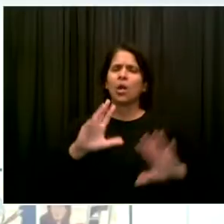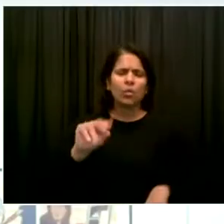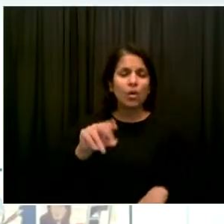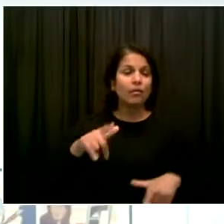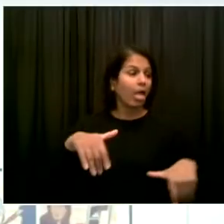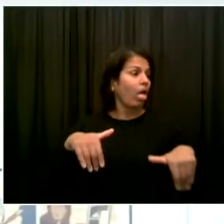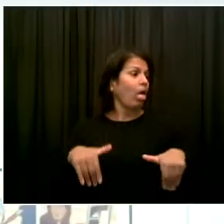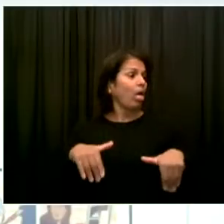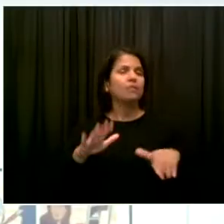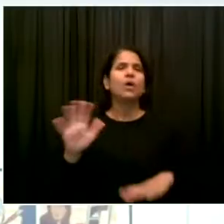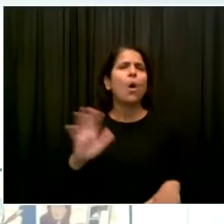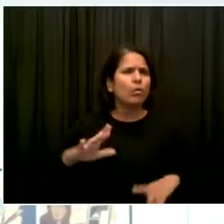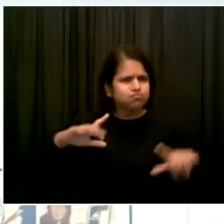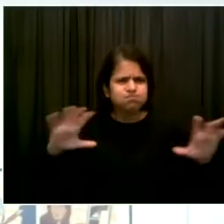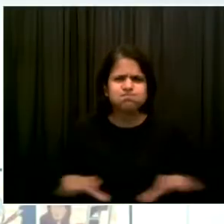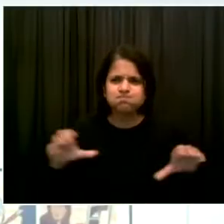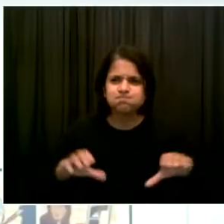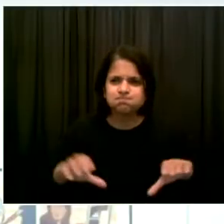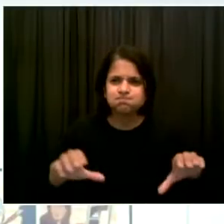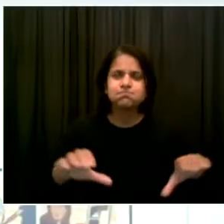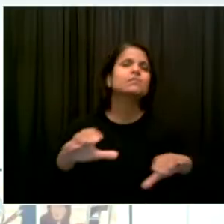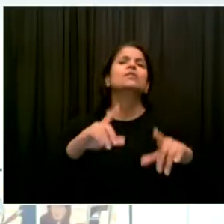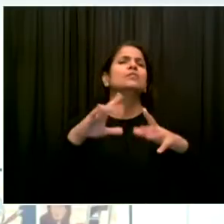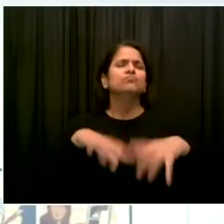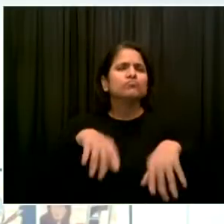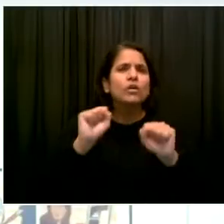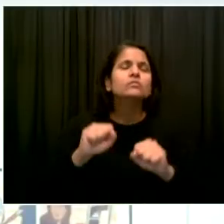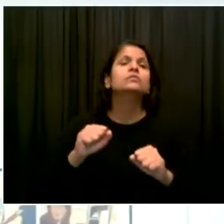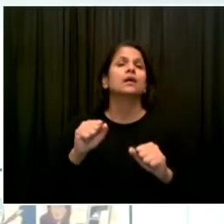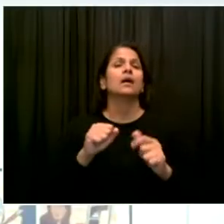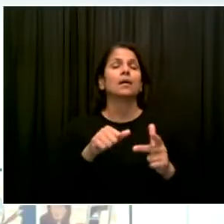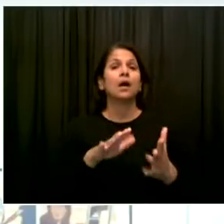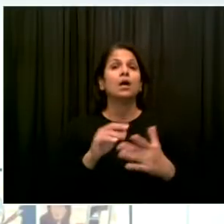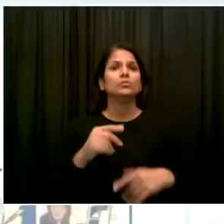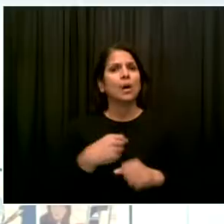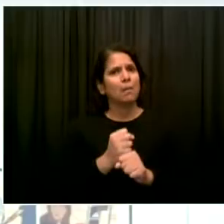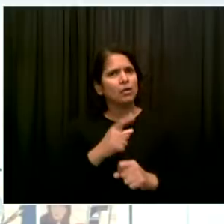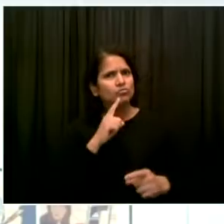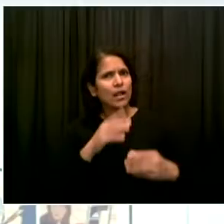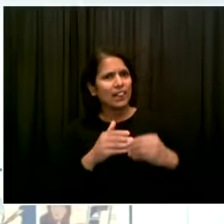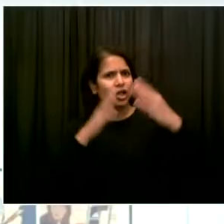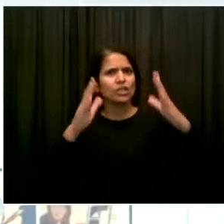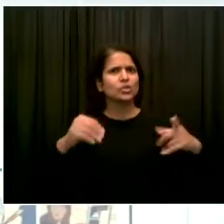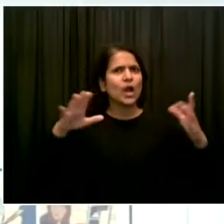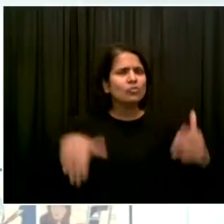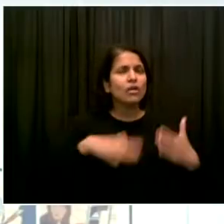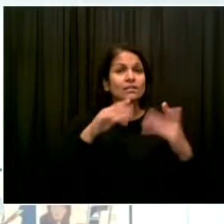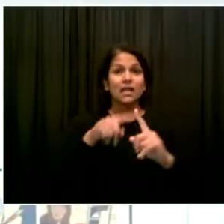I WANT TO EMPHASIZE, WE ARE NOT TAKING THIS PASSIVELY IS YOUR PUBLIC HEALTH LEADERSHIP THAT WE AS A CITY D AN